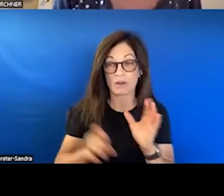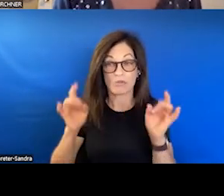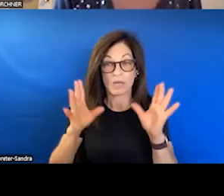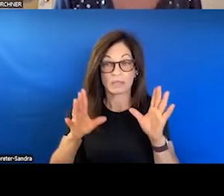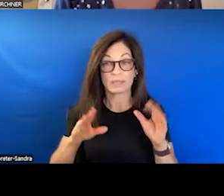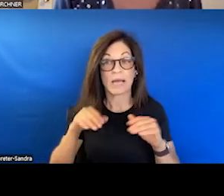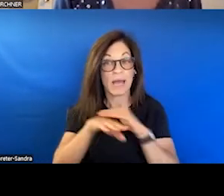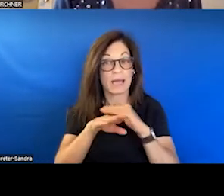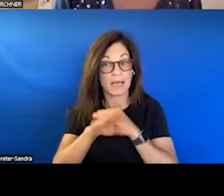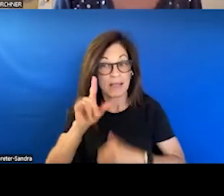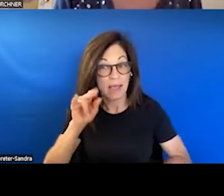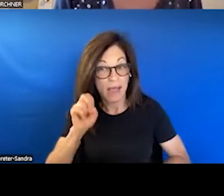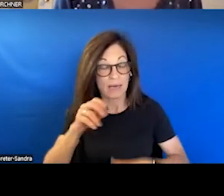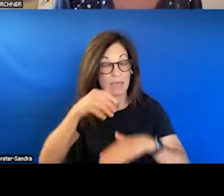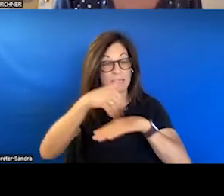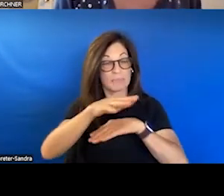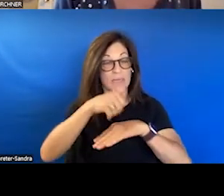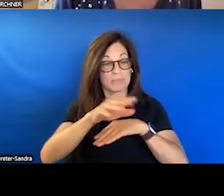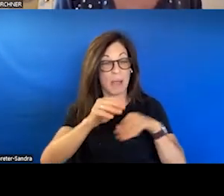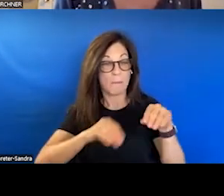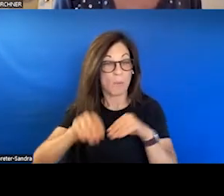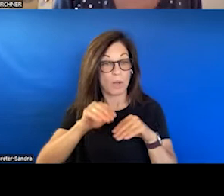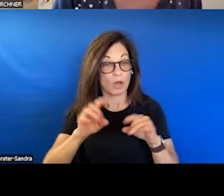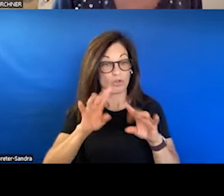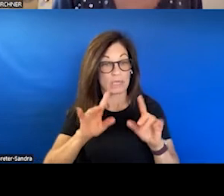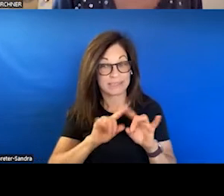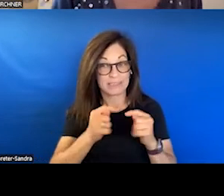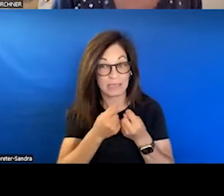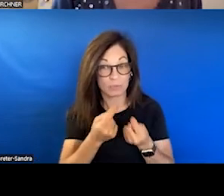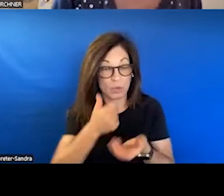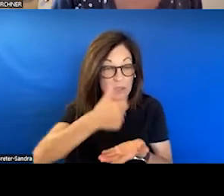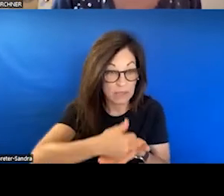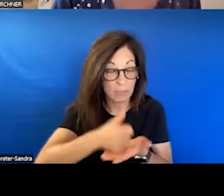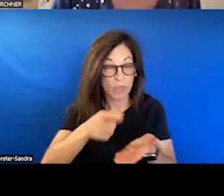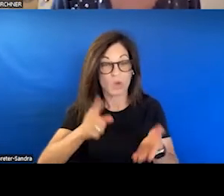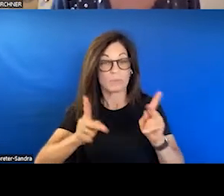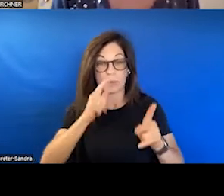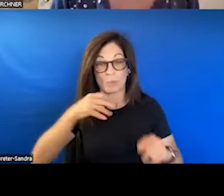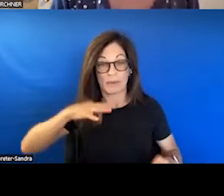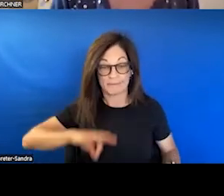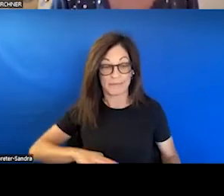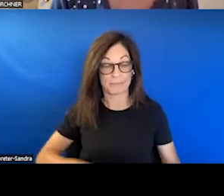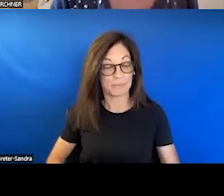AND DISPATCHING MOBILE CRISIS TEAMS TO, TO ASSIST THE MEDICAID BENEFICIARIES. AND, AND THERE WAS